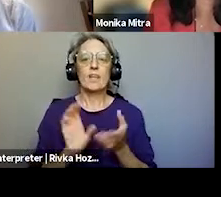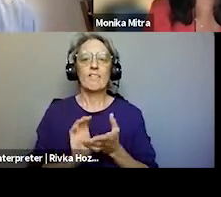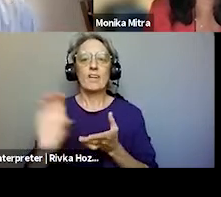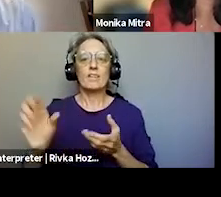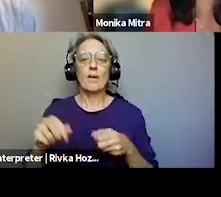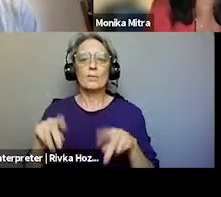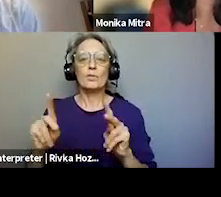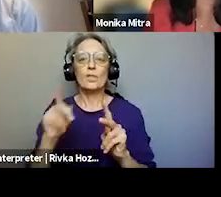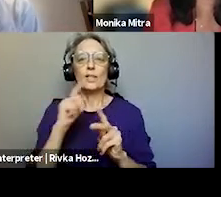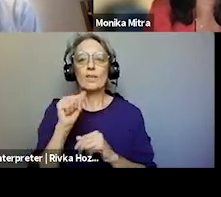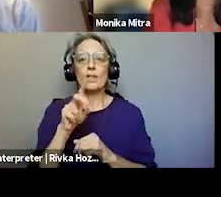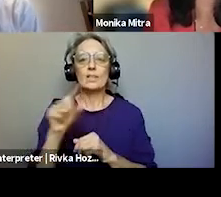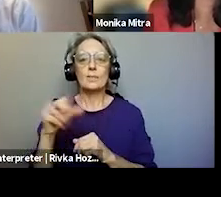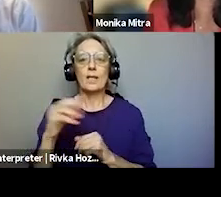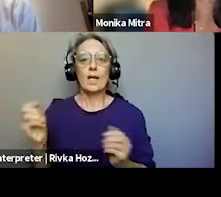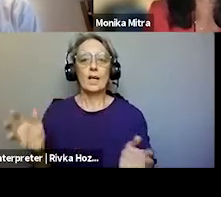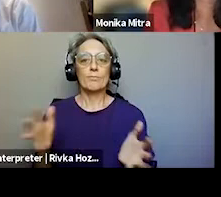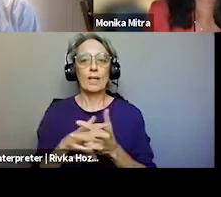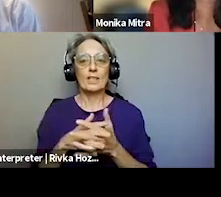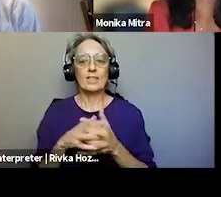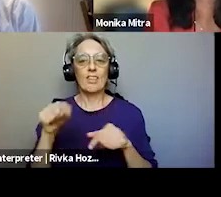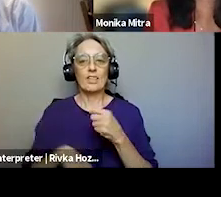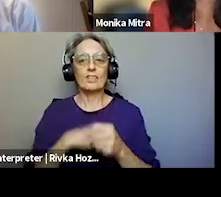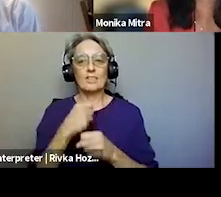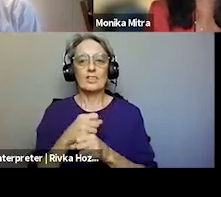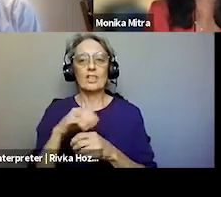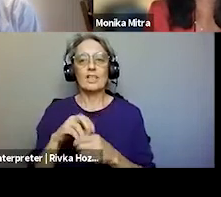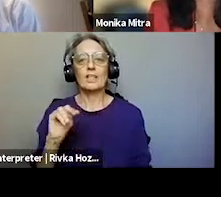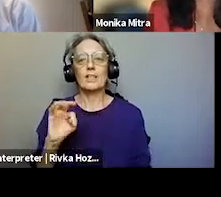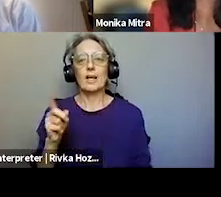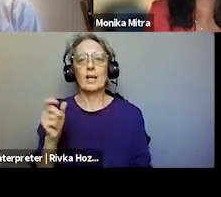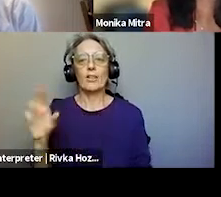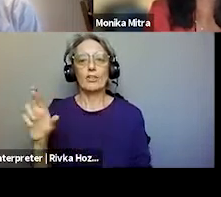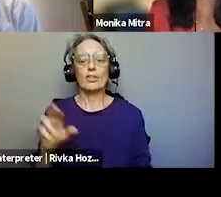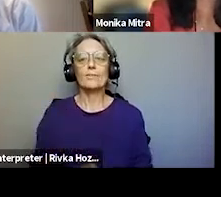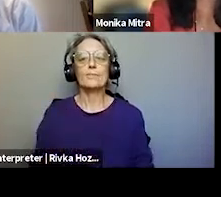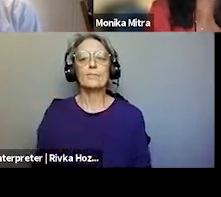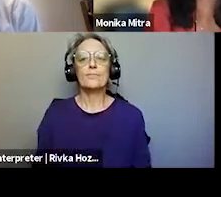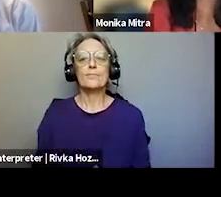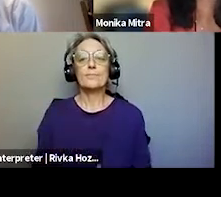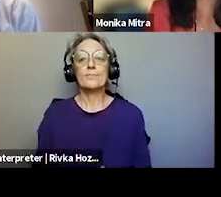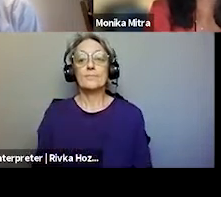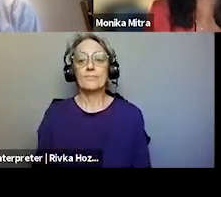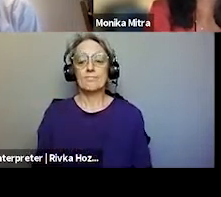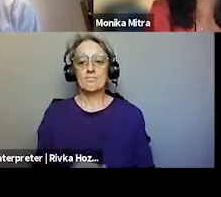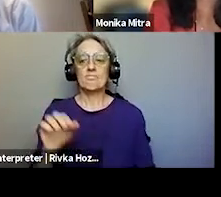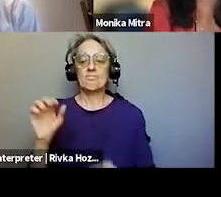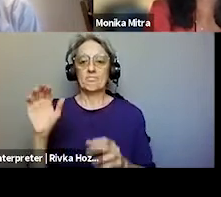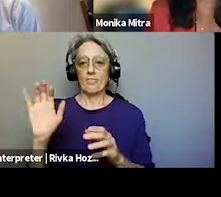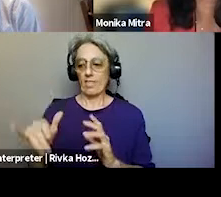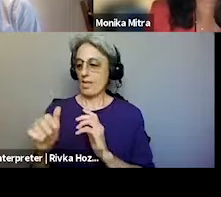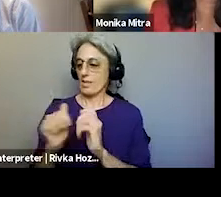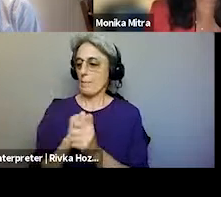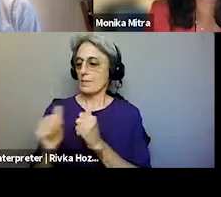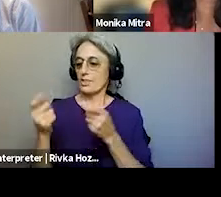disability and pregnancy this year at NIDILRR and so we held that competition earlier and one of